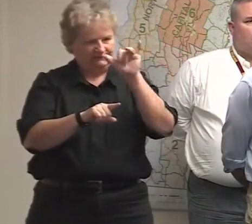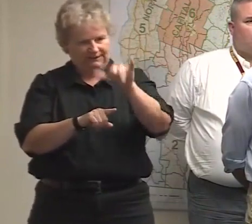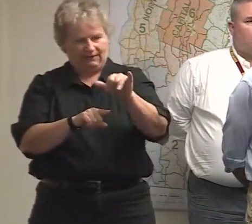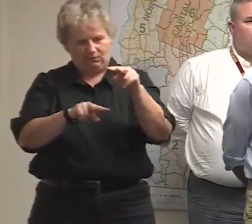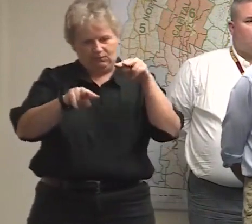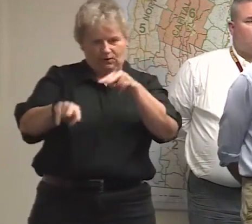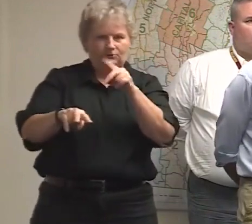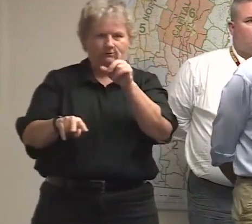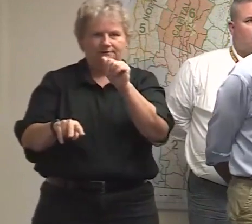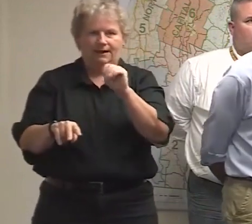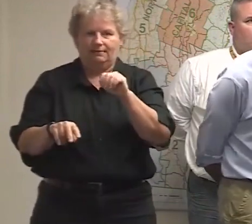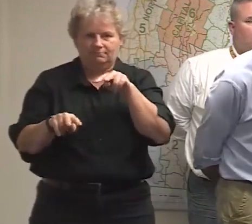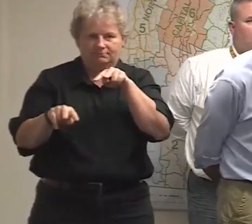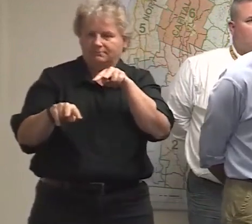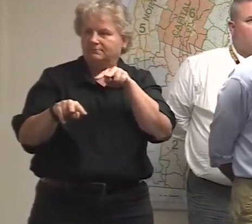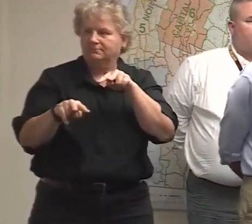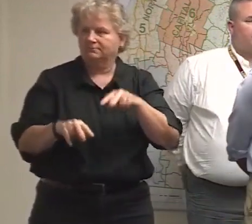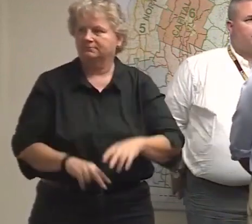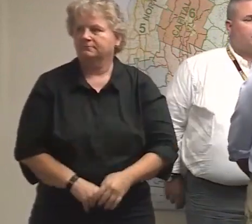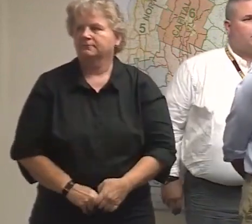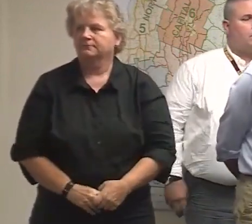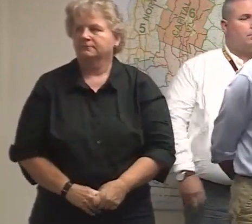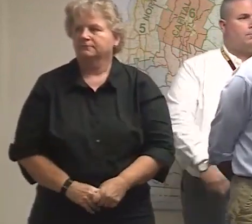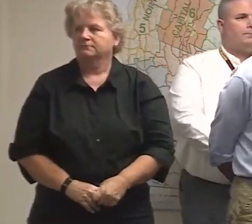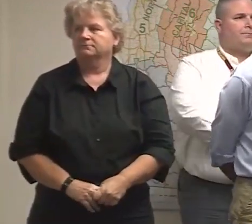SO FAR, NO WATER HAS PASSED OVER THE SPILLWAY.